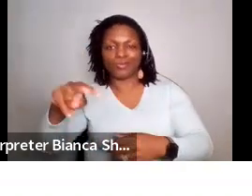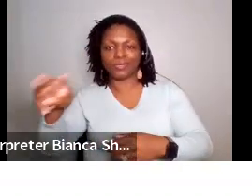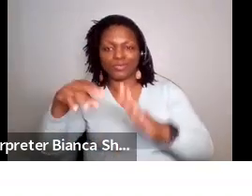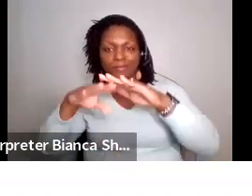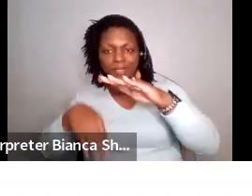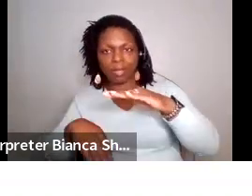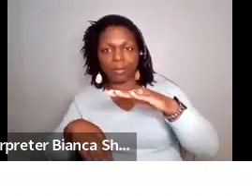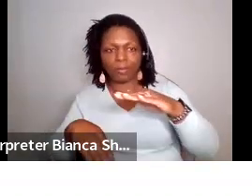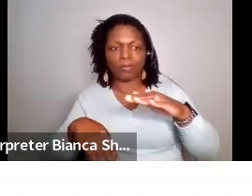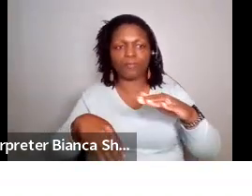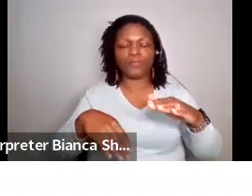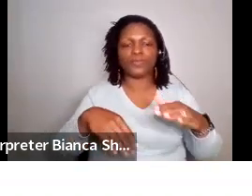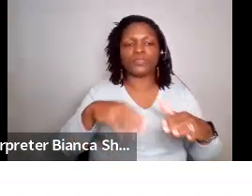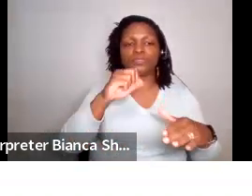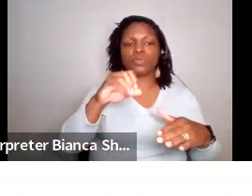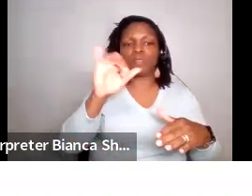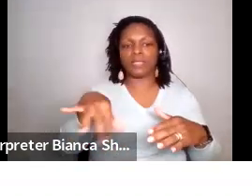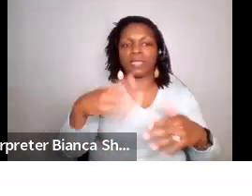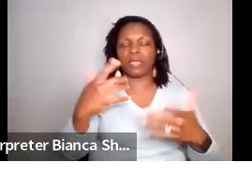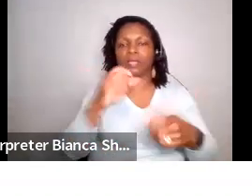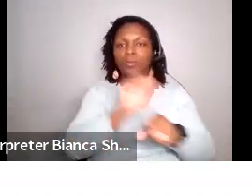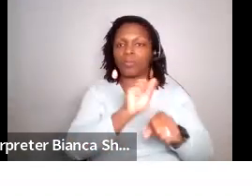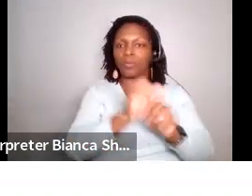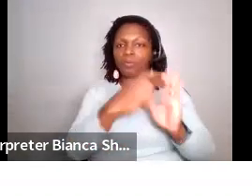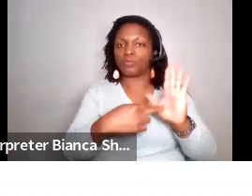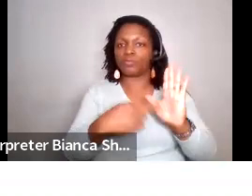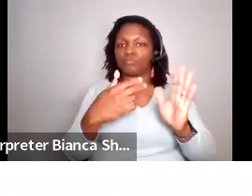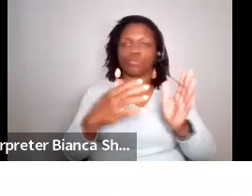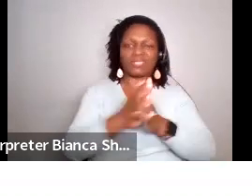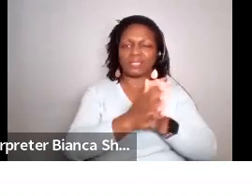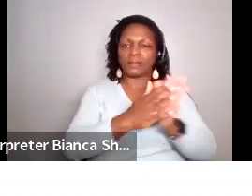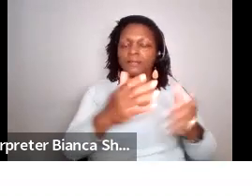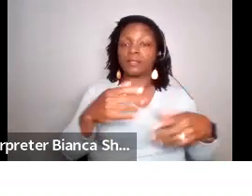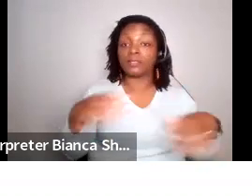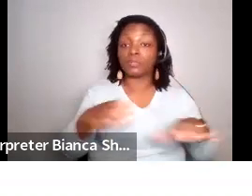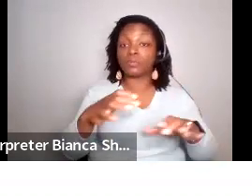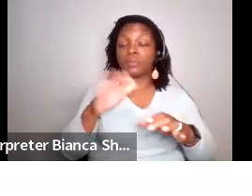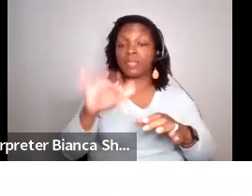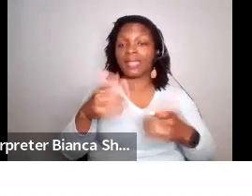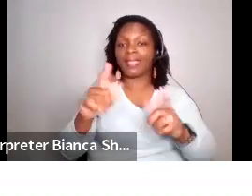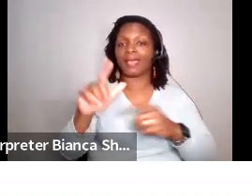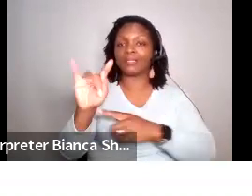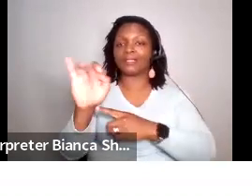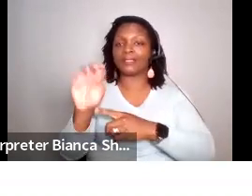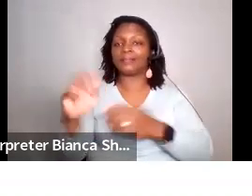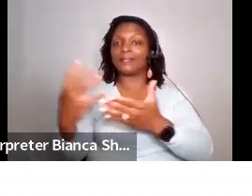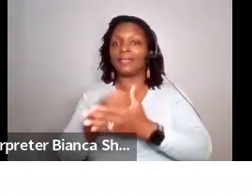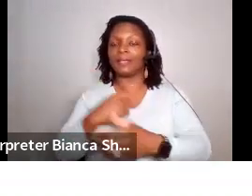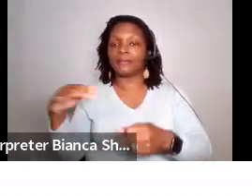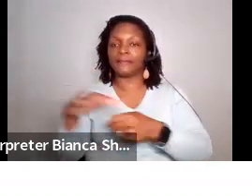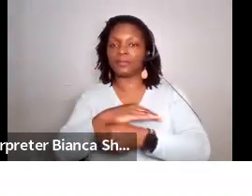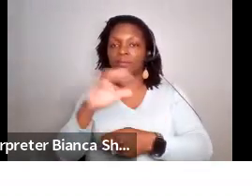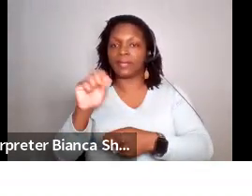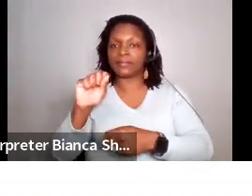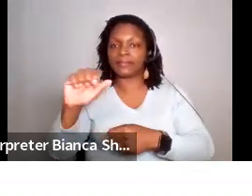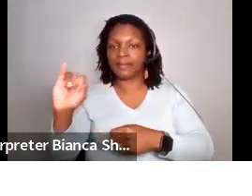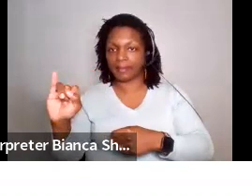What is this this particular working center does, then, is allow him to receive a full Ssi.